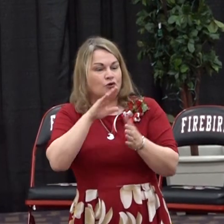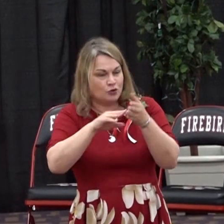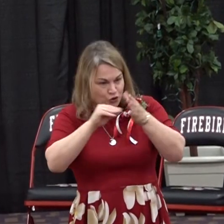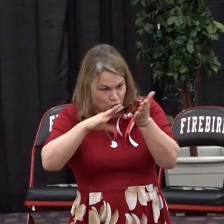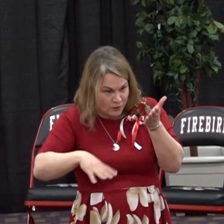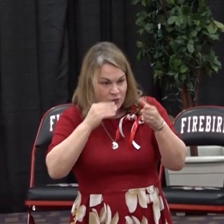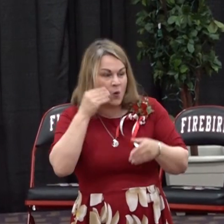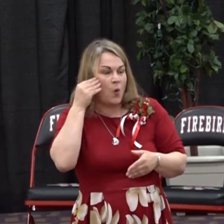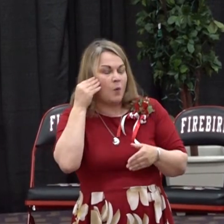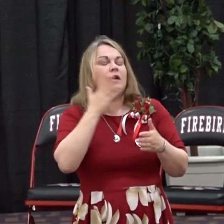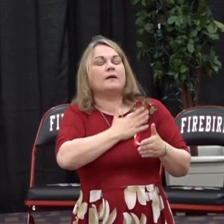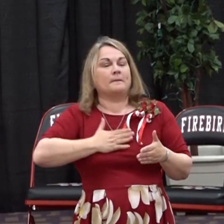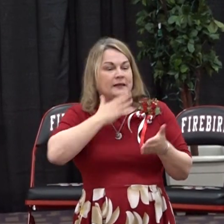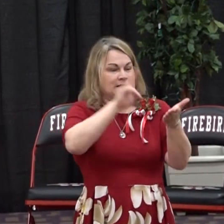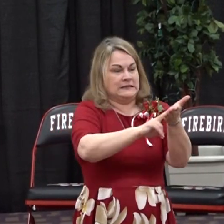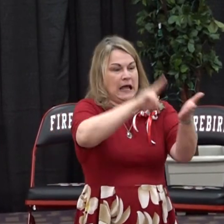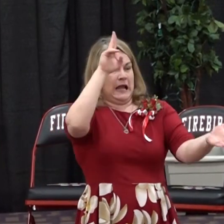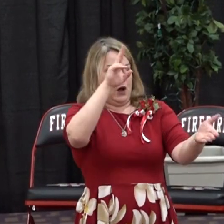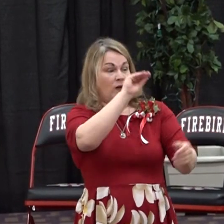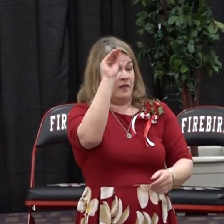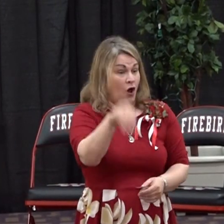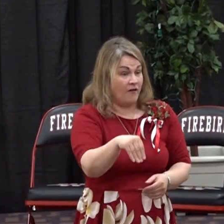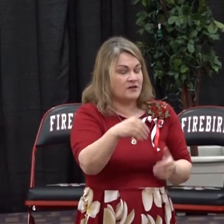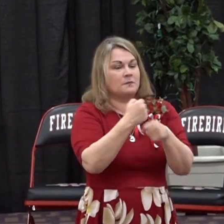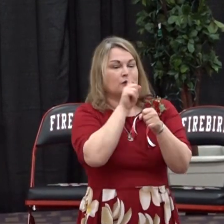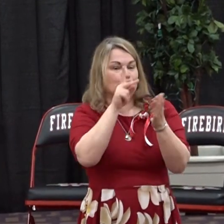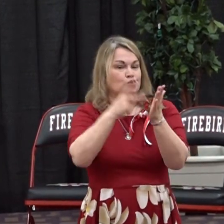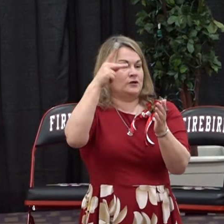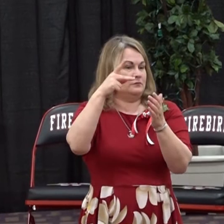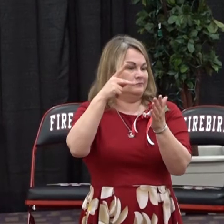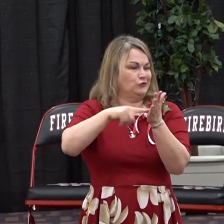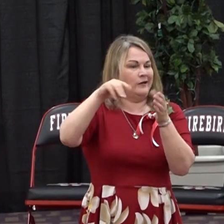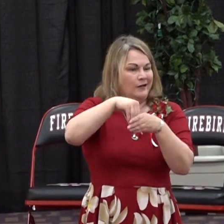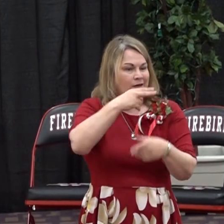Parents, if you're bringing your students home, please sign them out of the office.